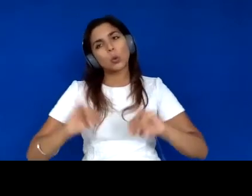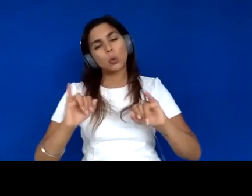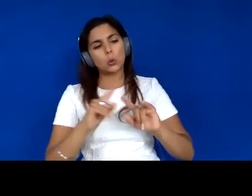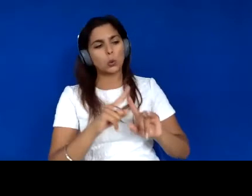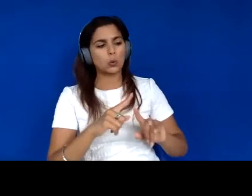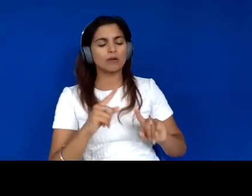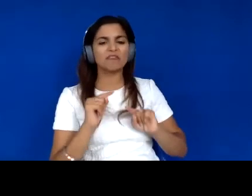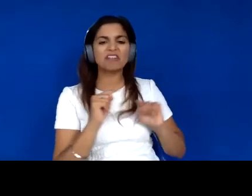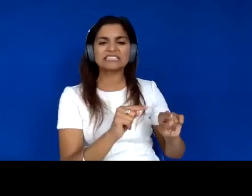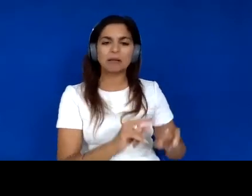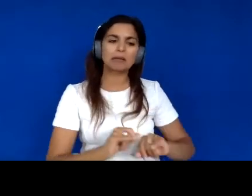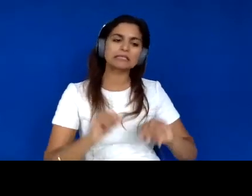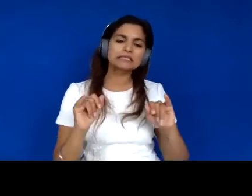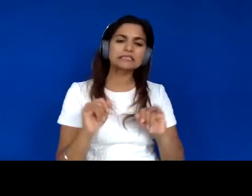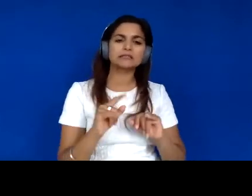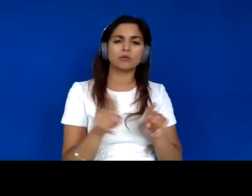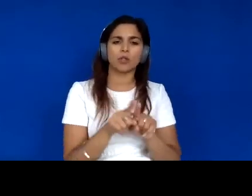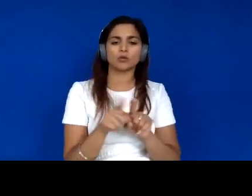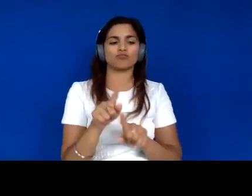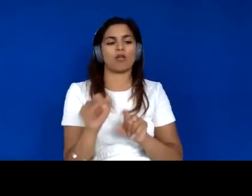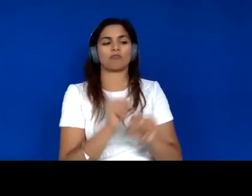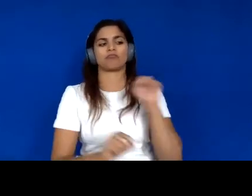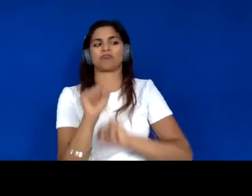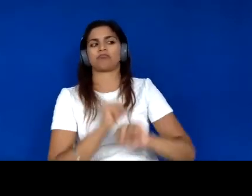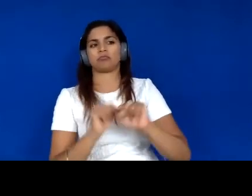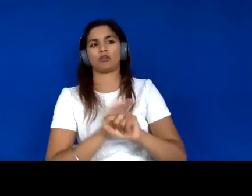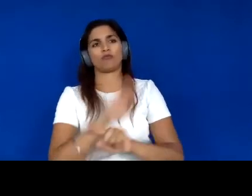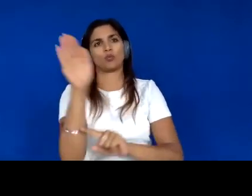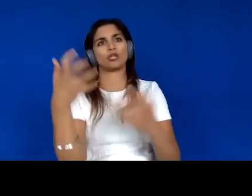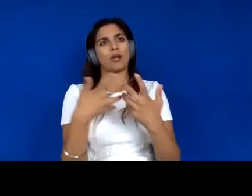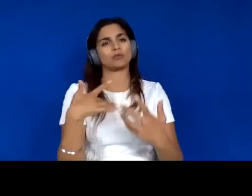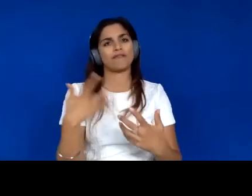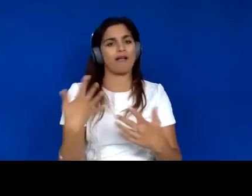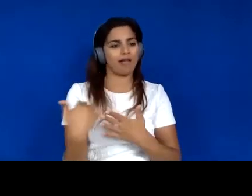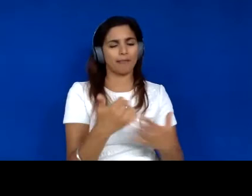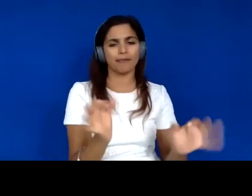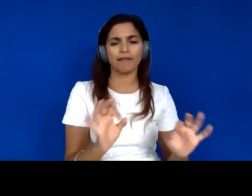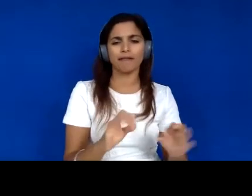for future-oriented survival third this research emphasized a particular form of